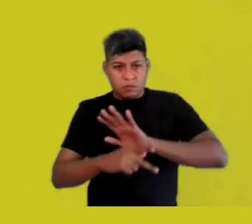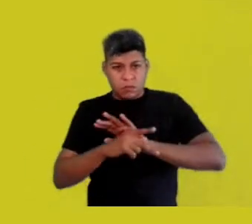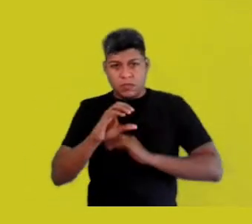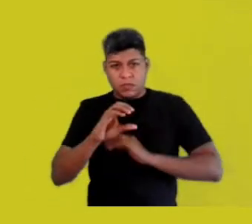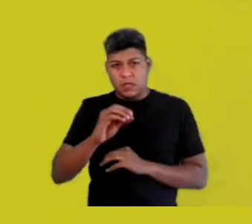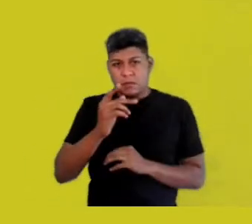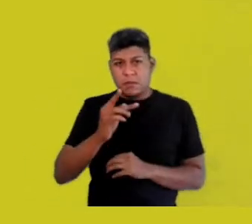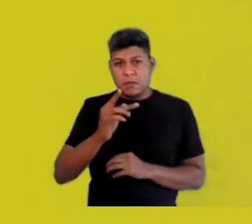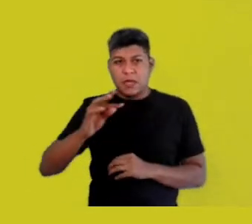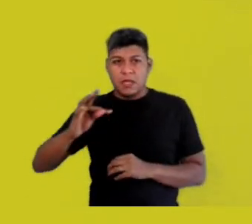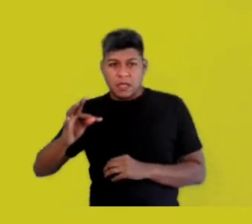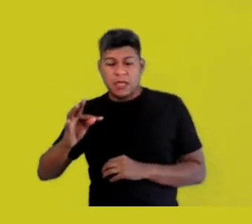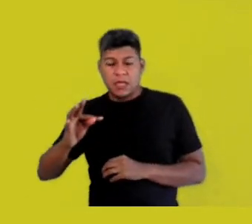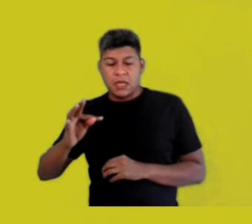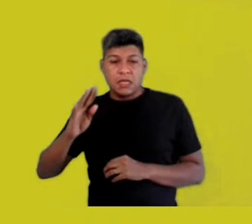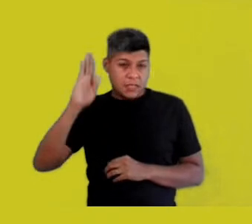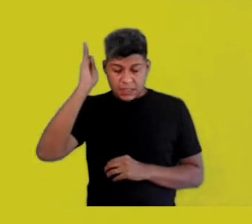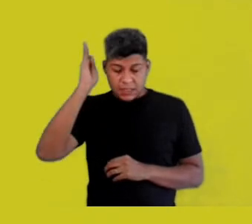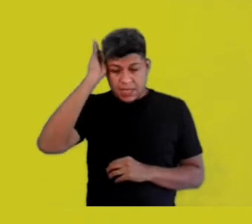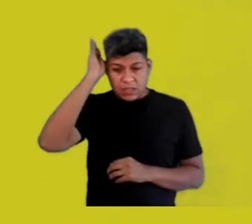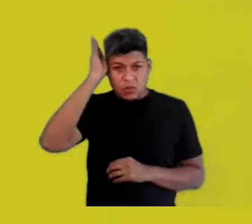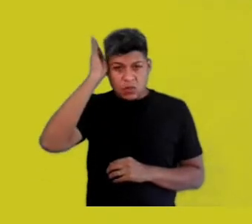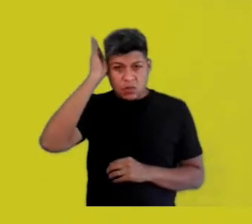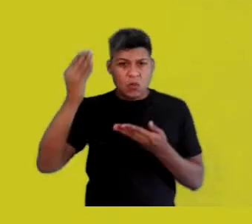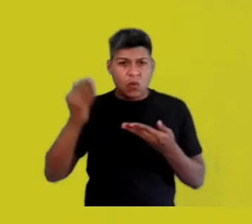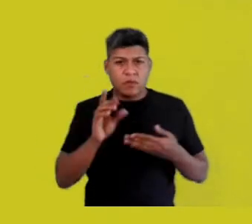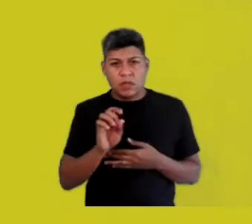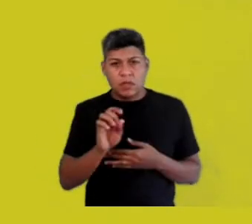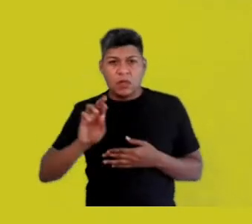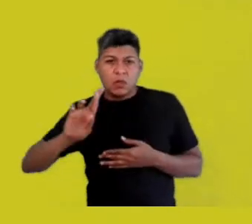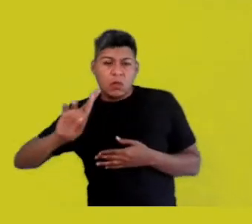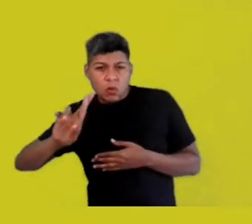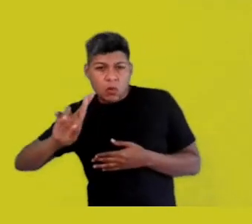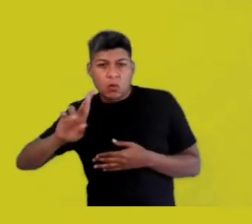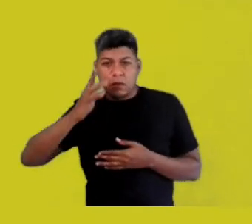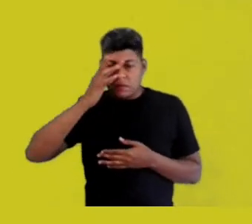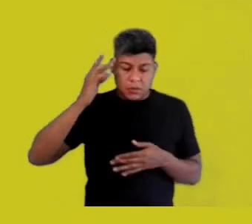Sesc invited stager, director and researcher Maria Thaís.